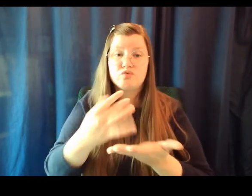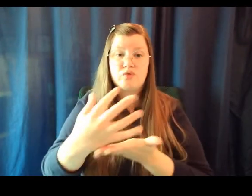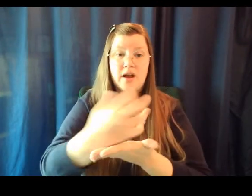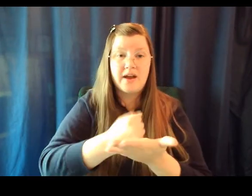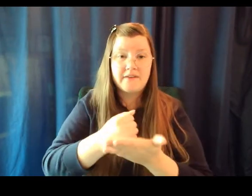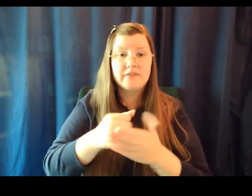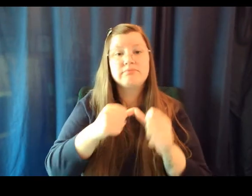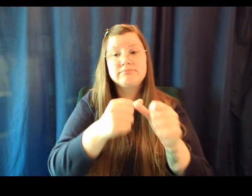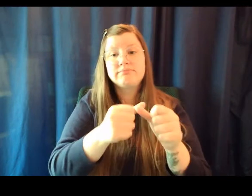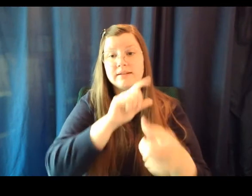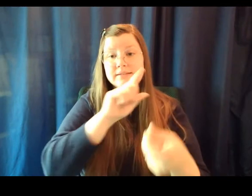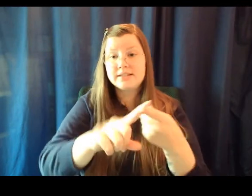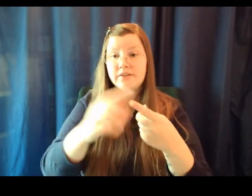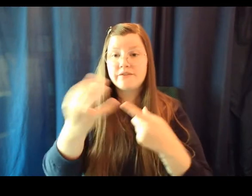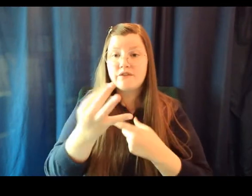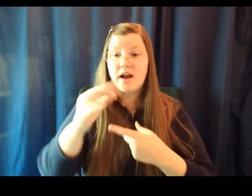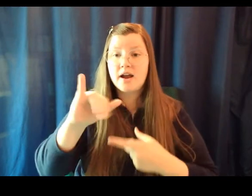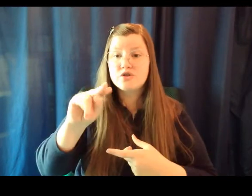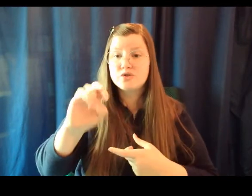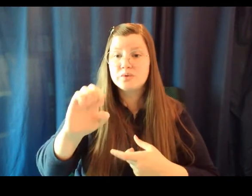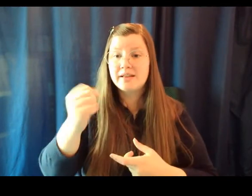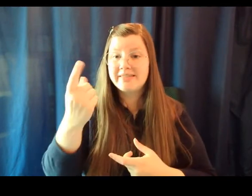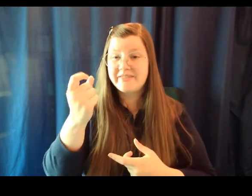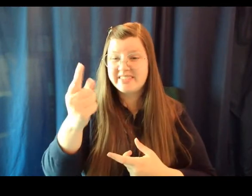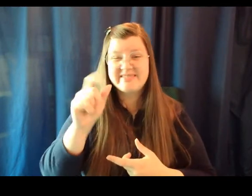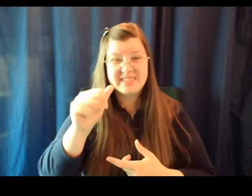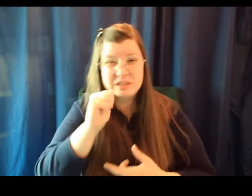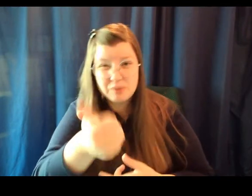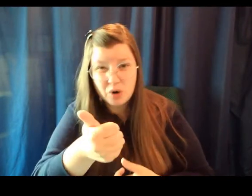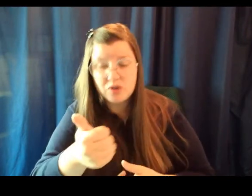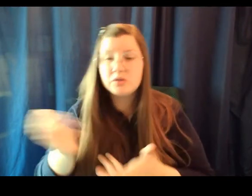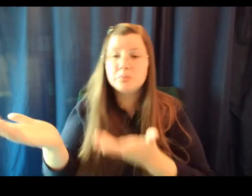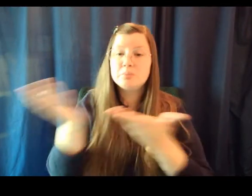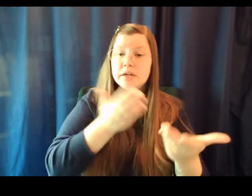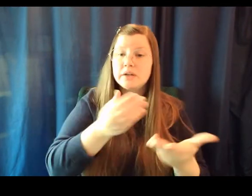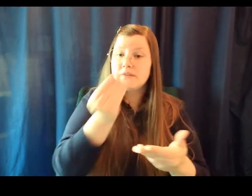Bring in non-perishable and canned foods to the main student entrance in the mornings.